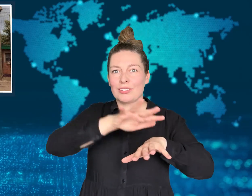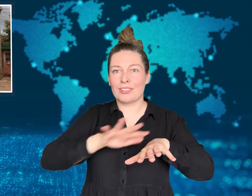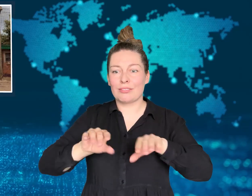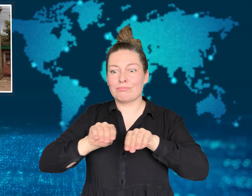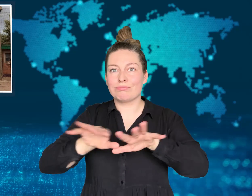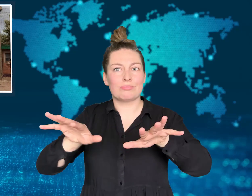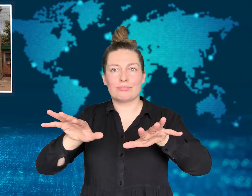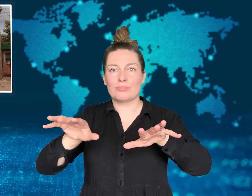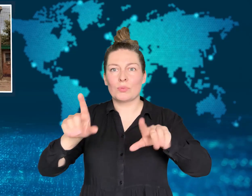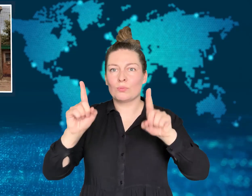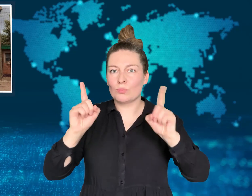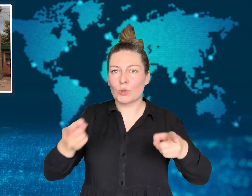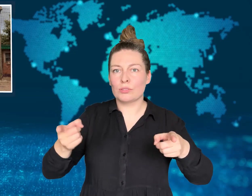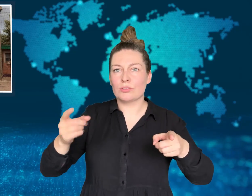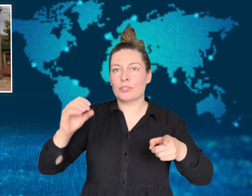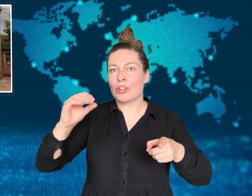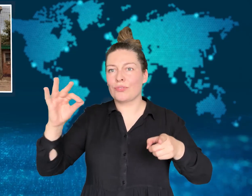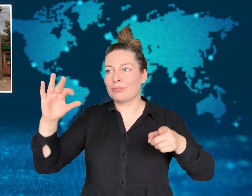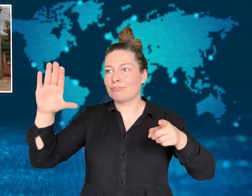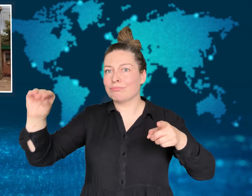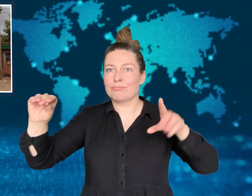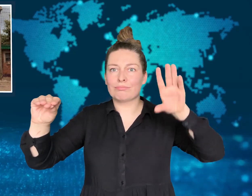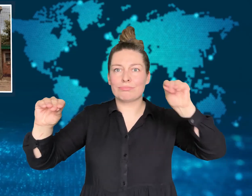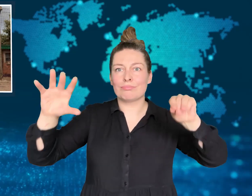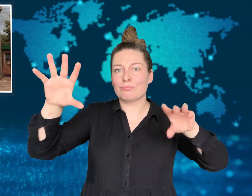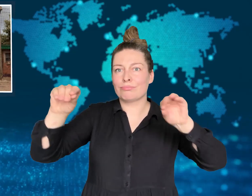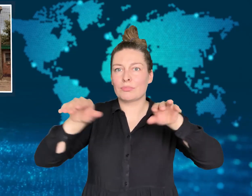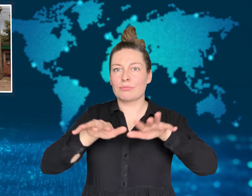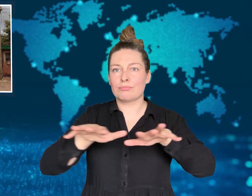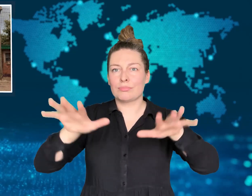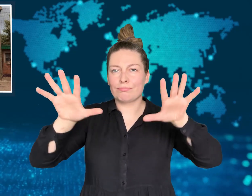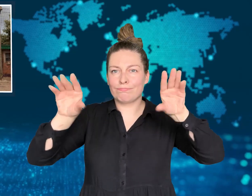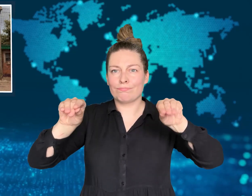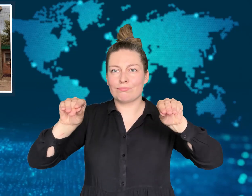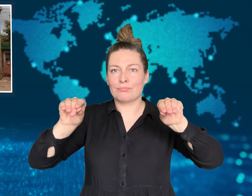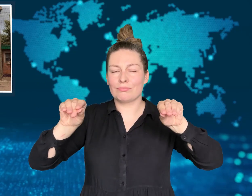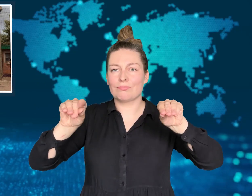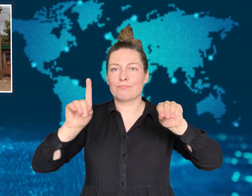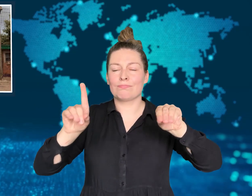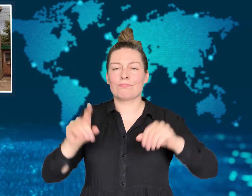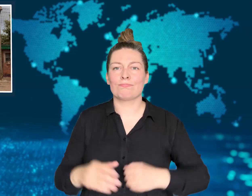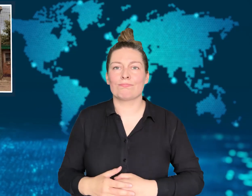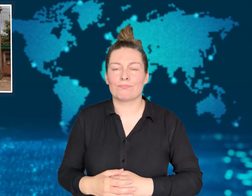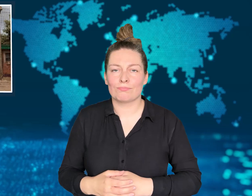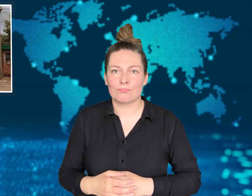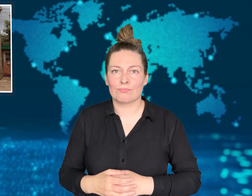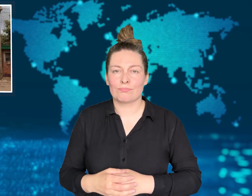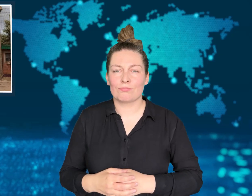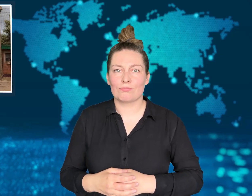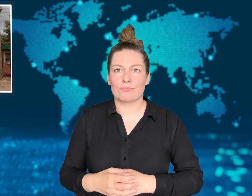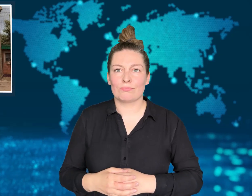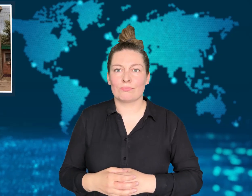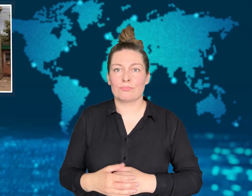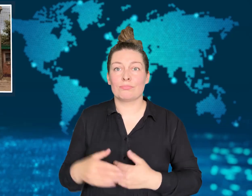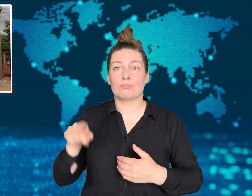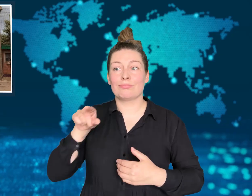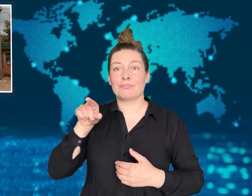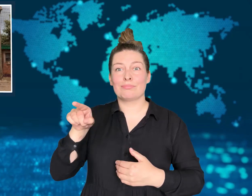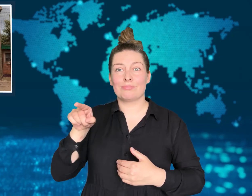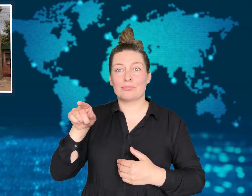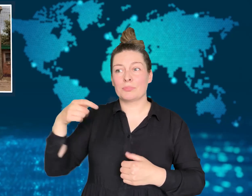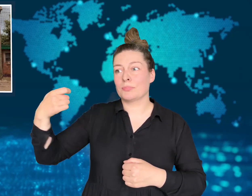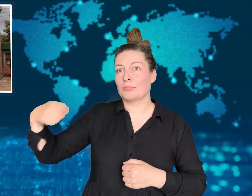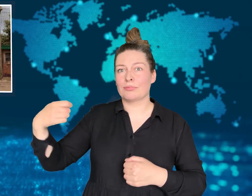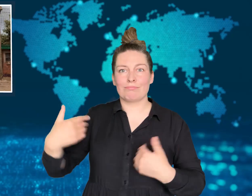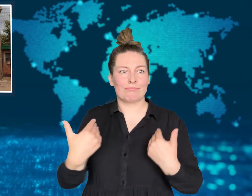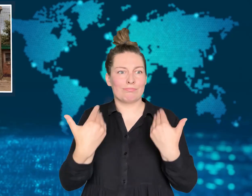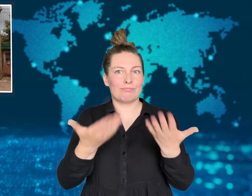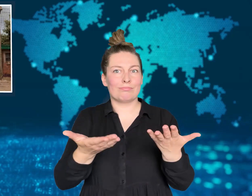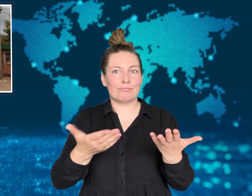and power cuts in the country.